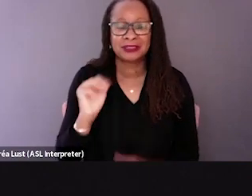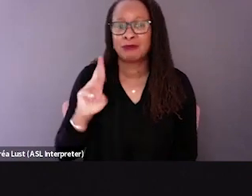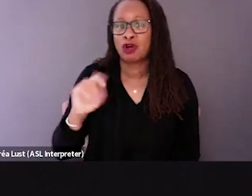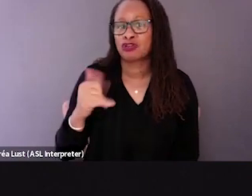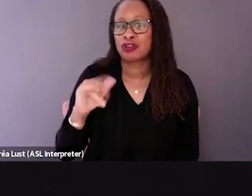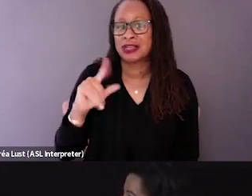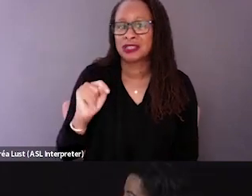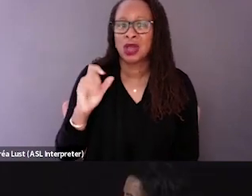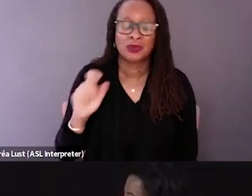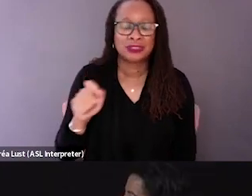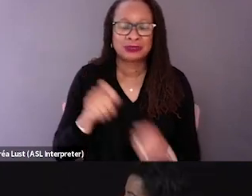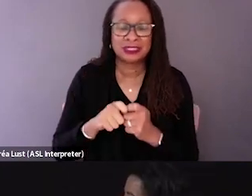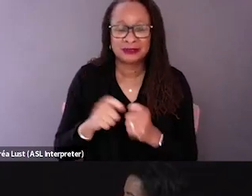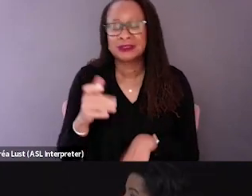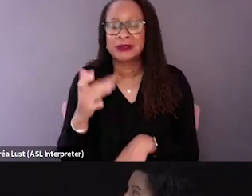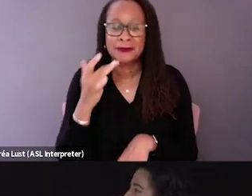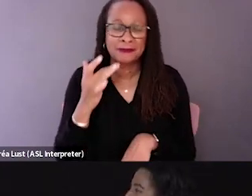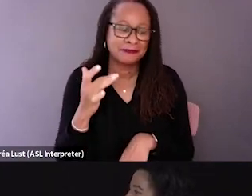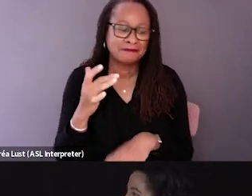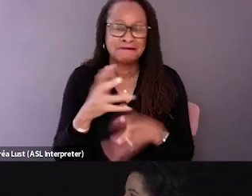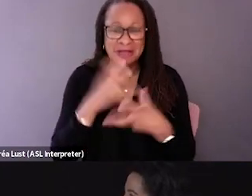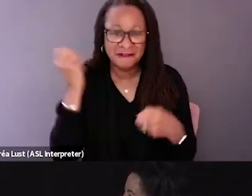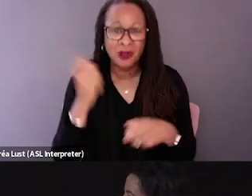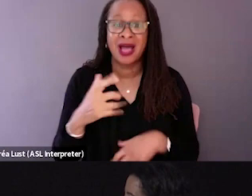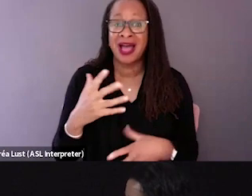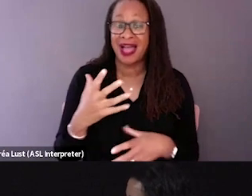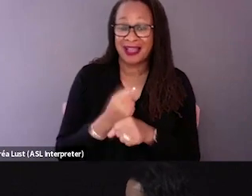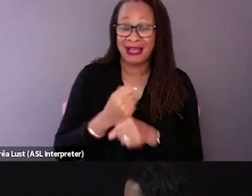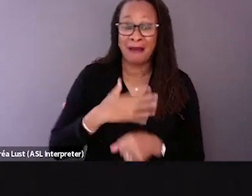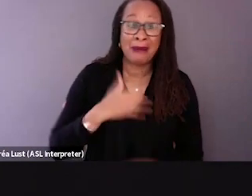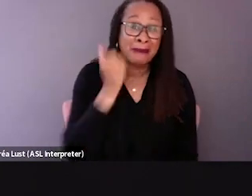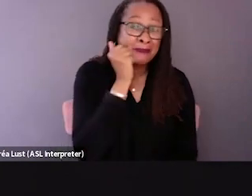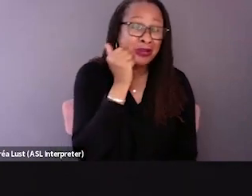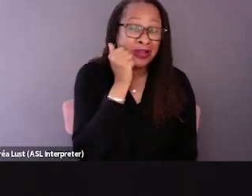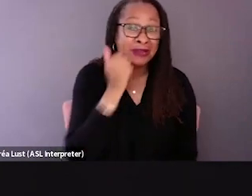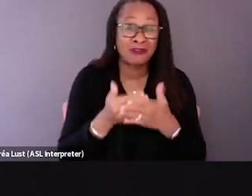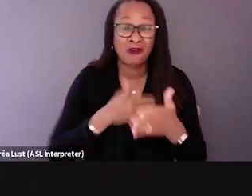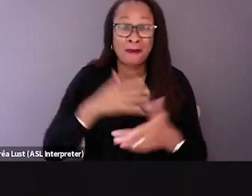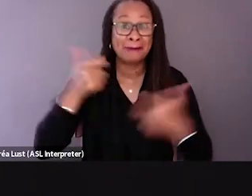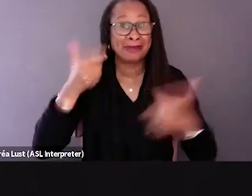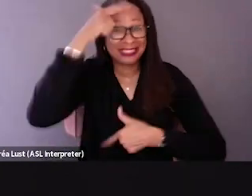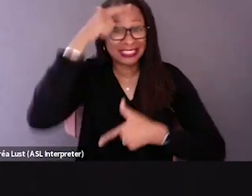I got my period before my big sister got hers. No, did that cause tension - Which is more a kind in the house? - for both of us. Yeah. - Yes.